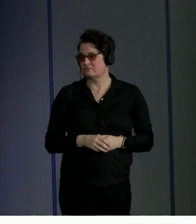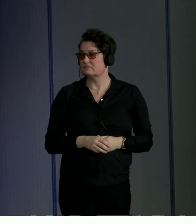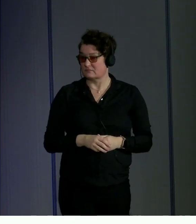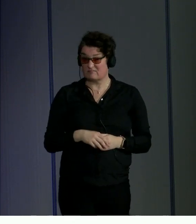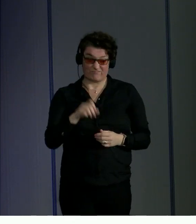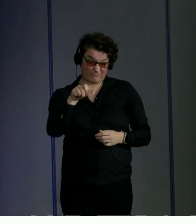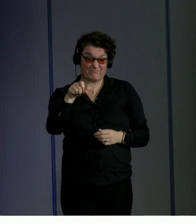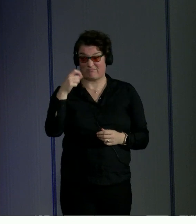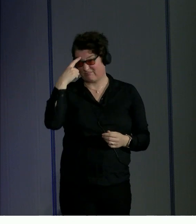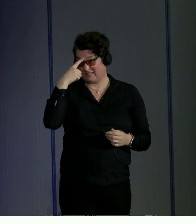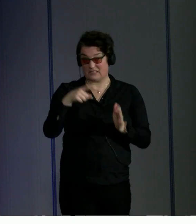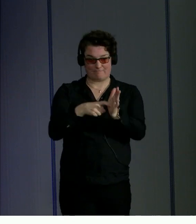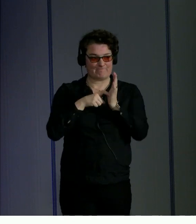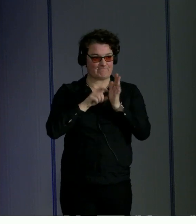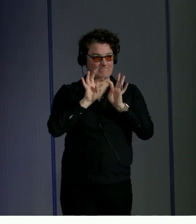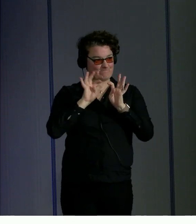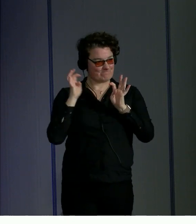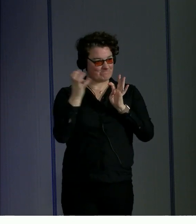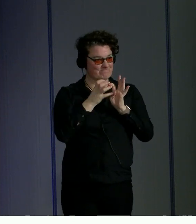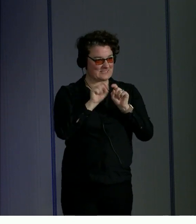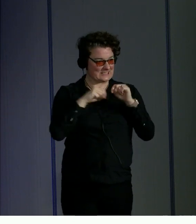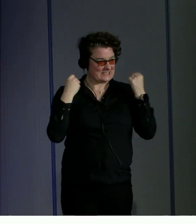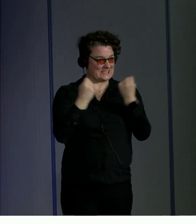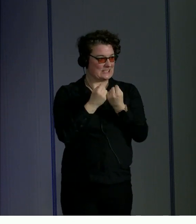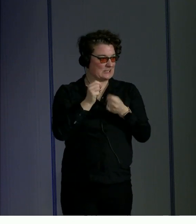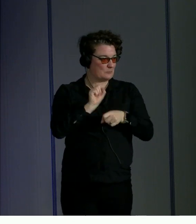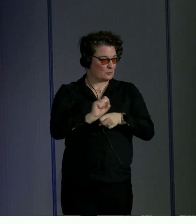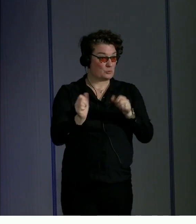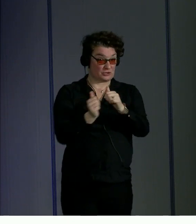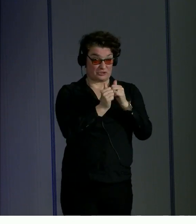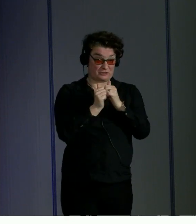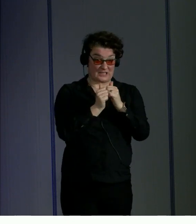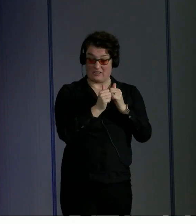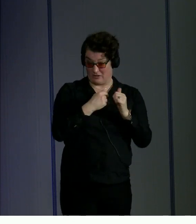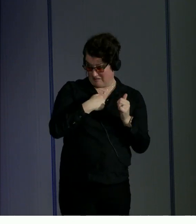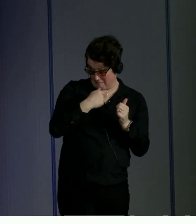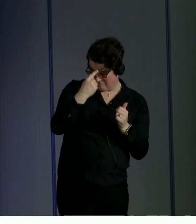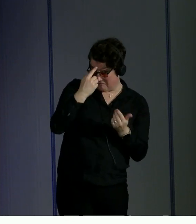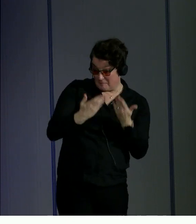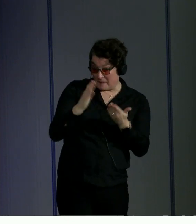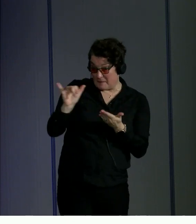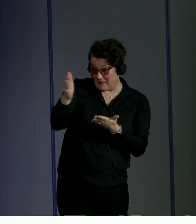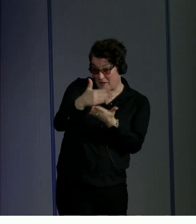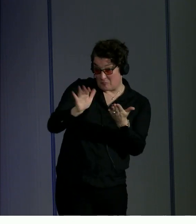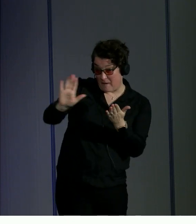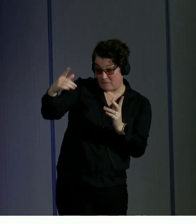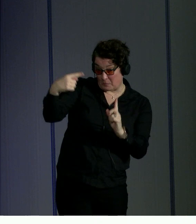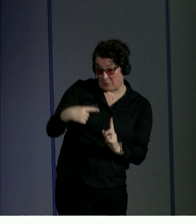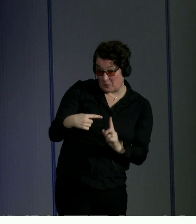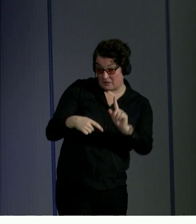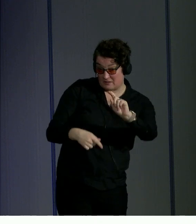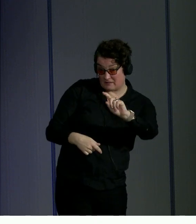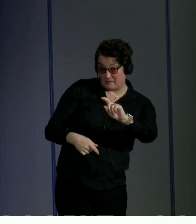really take that teamwork to do that. And I believe that might have been part of your point as well? >>